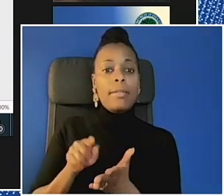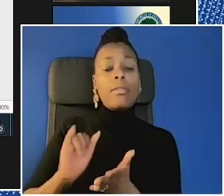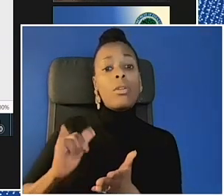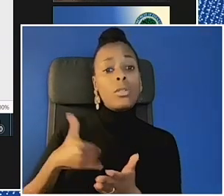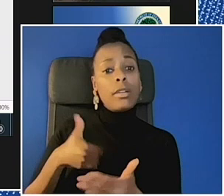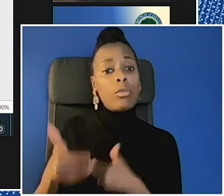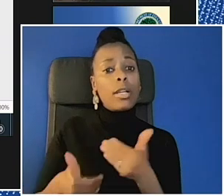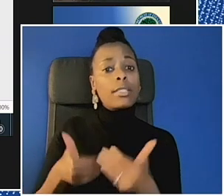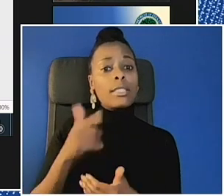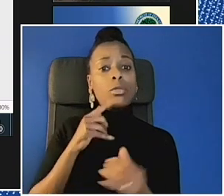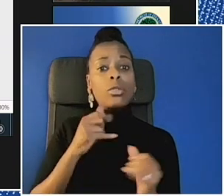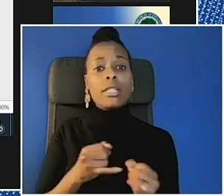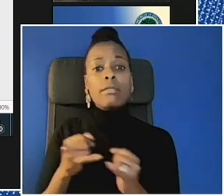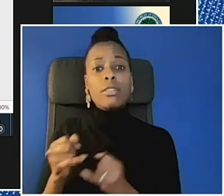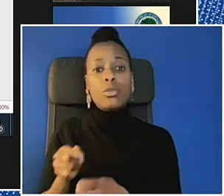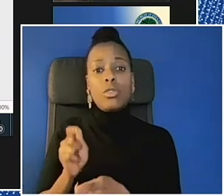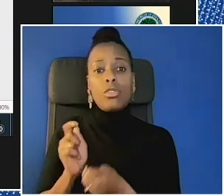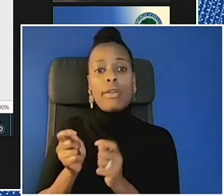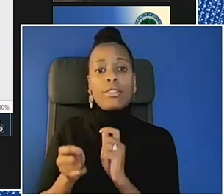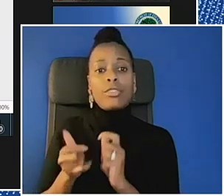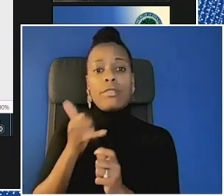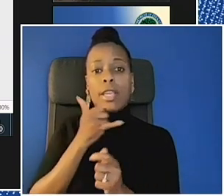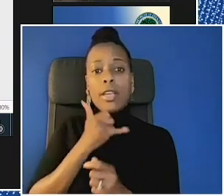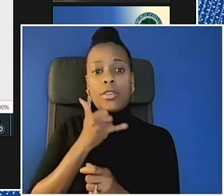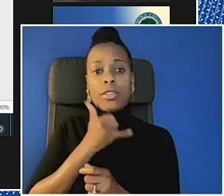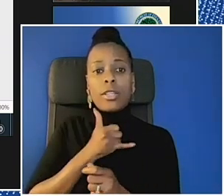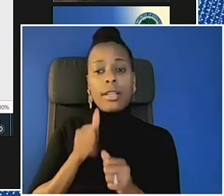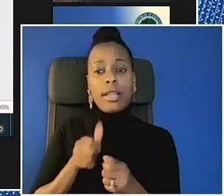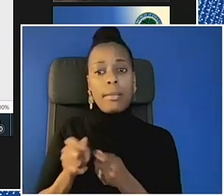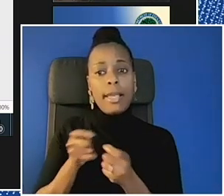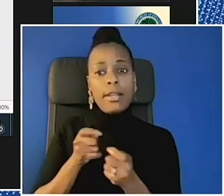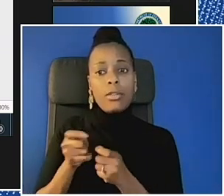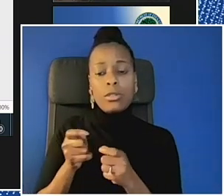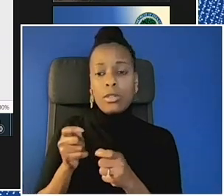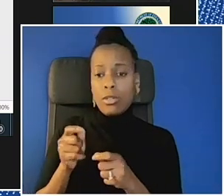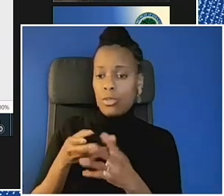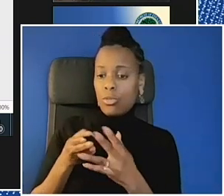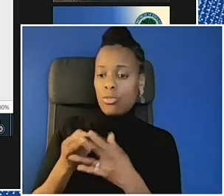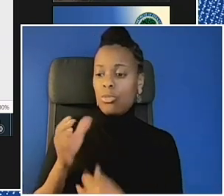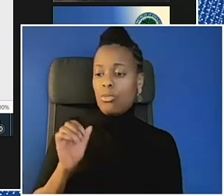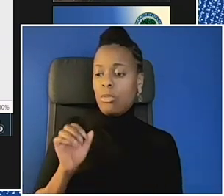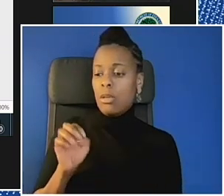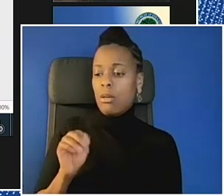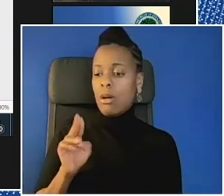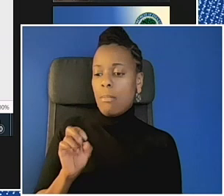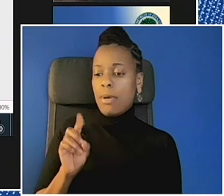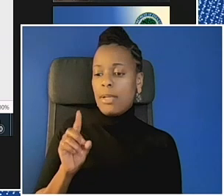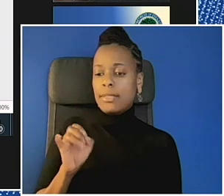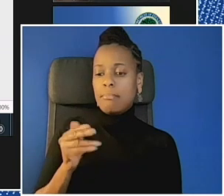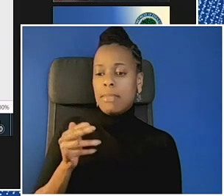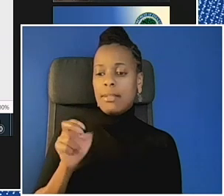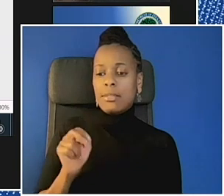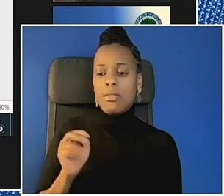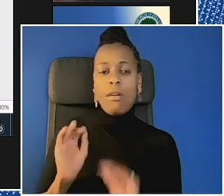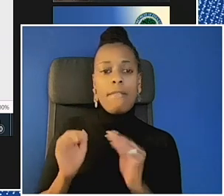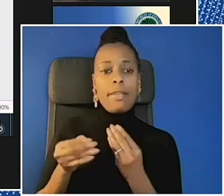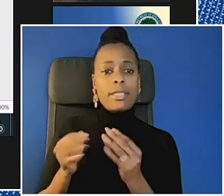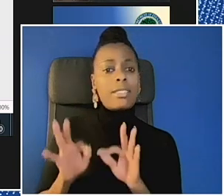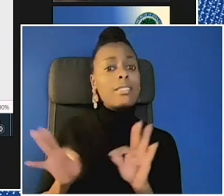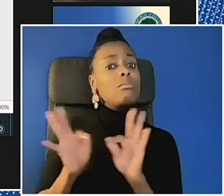correction of errors, which may be handled through our ombudsman's office. We think it is critical that errors be caught and identified.